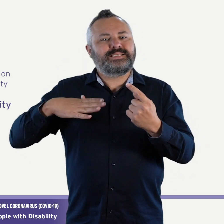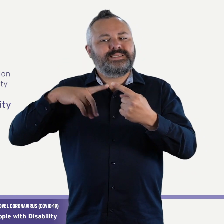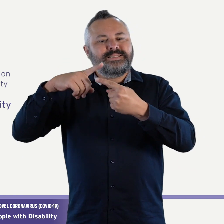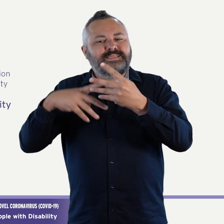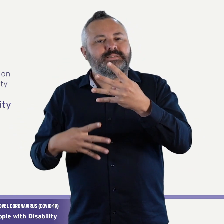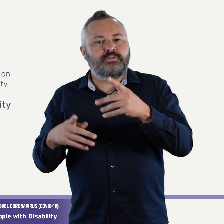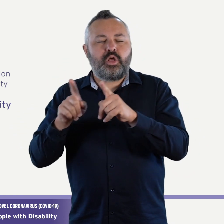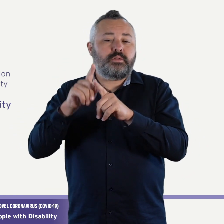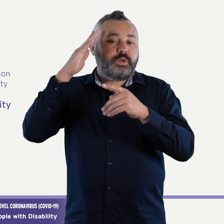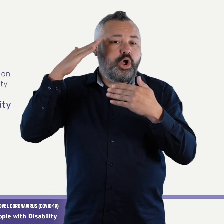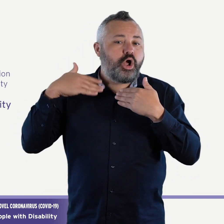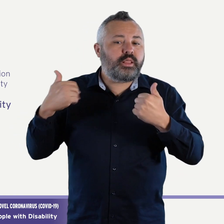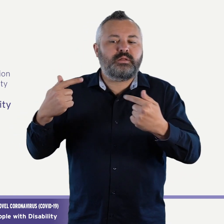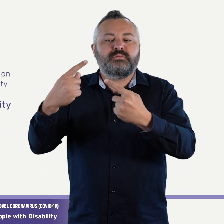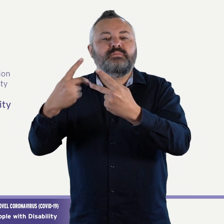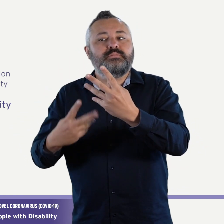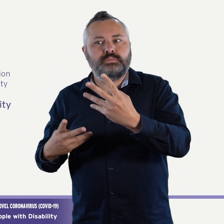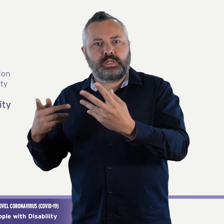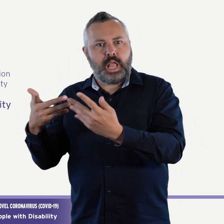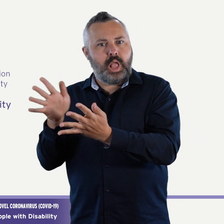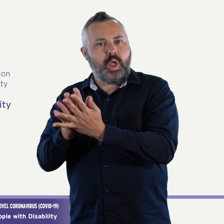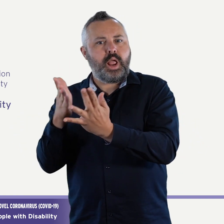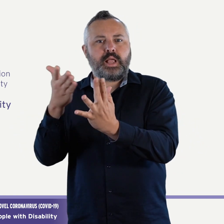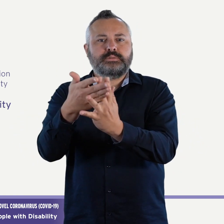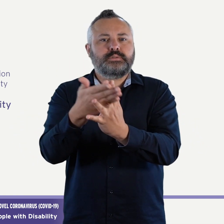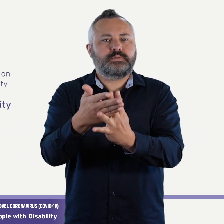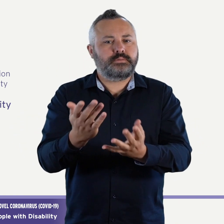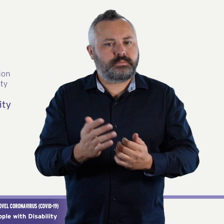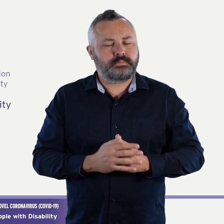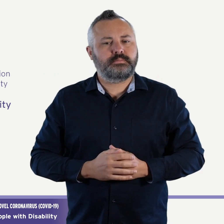especially primary and mental health care for those they are supporting.